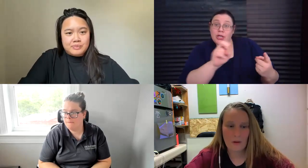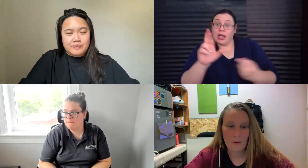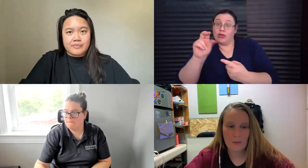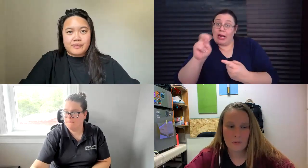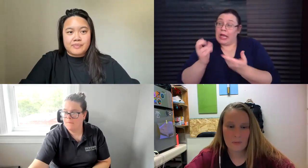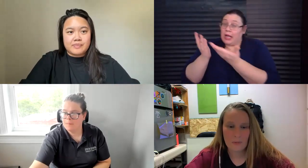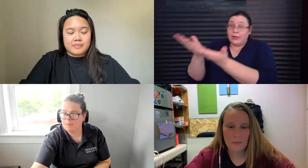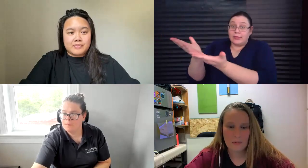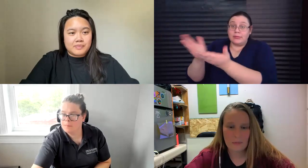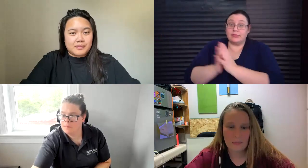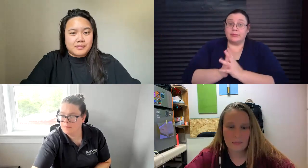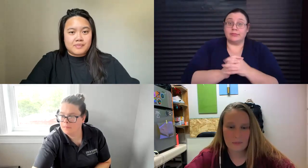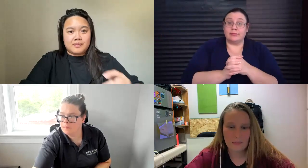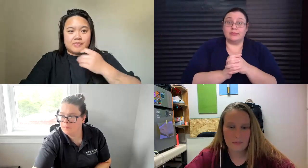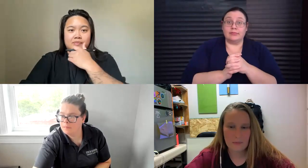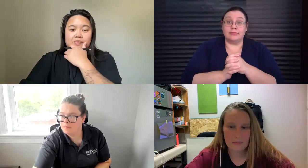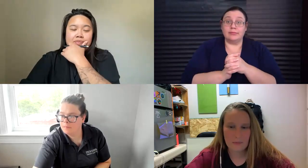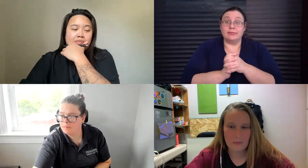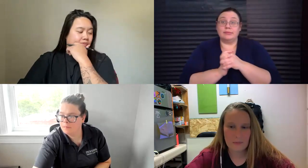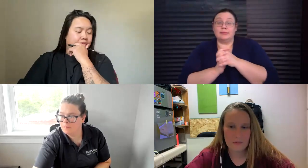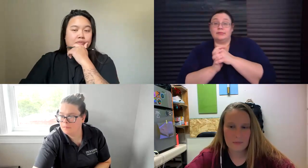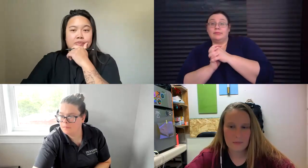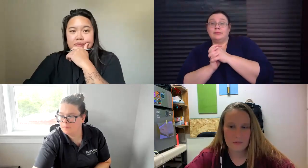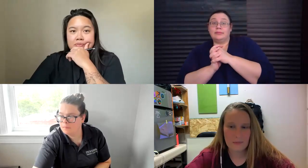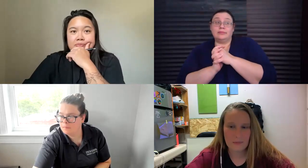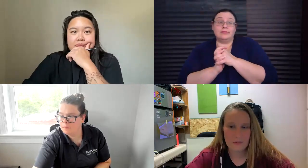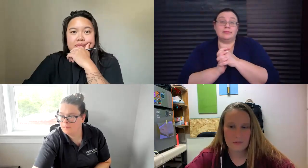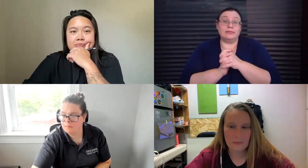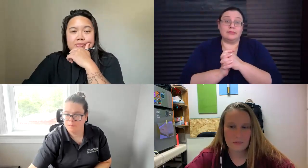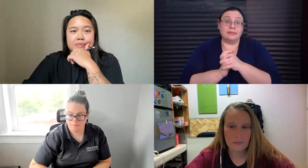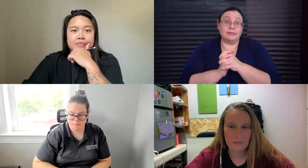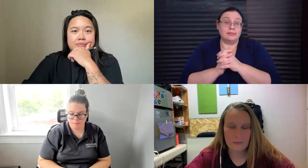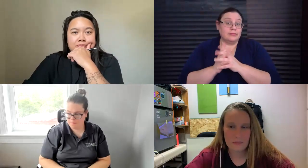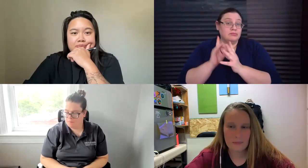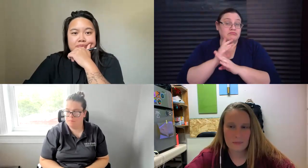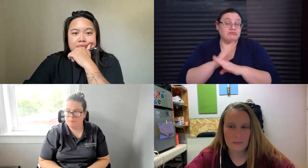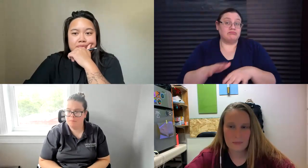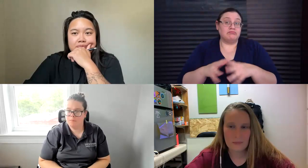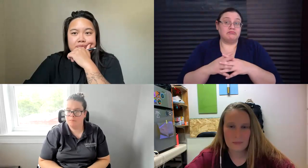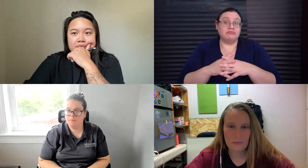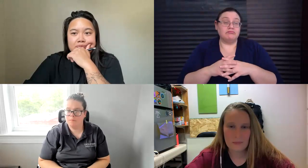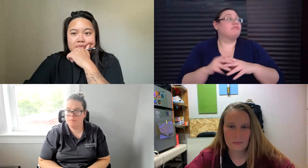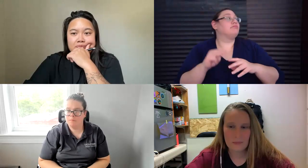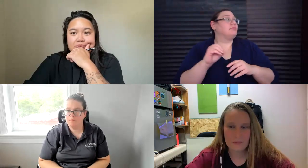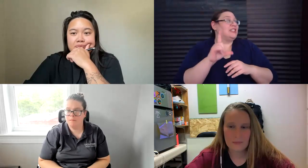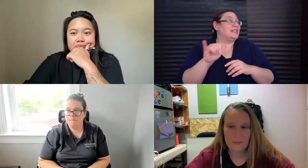Hi, everybody.